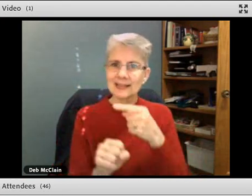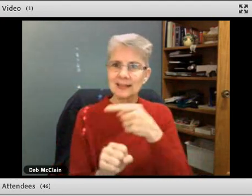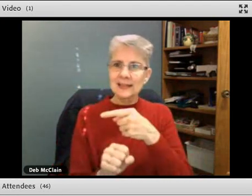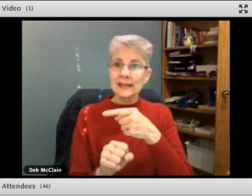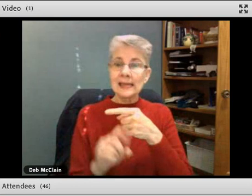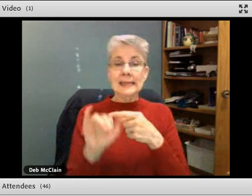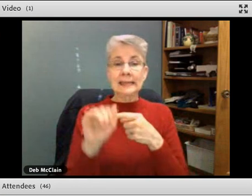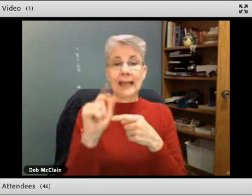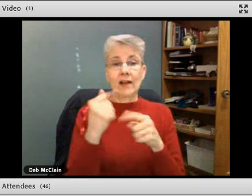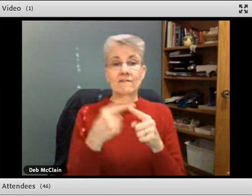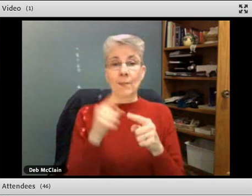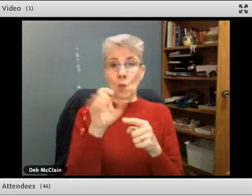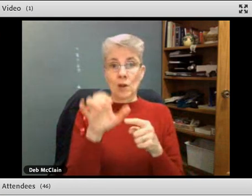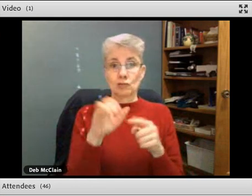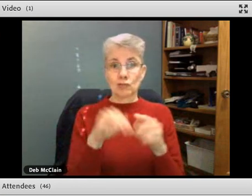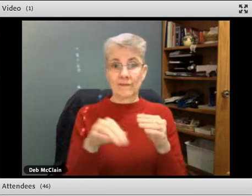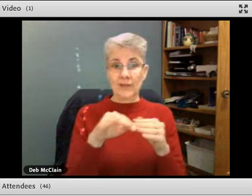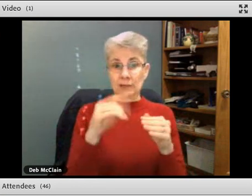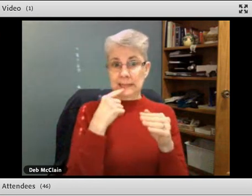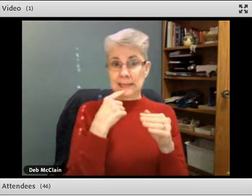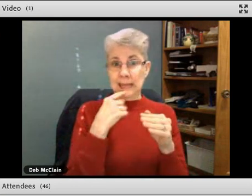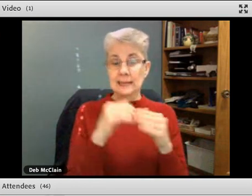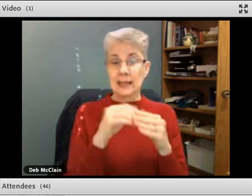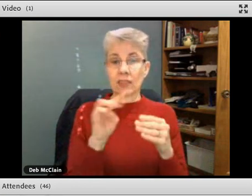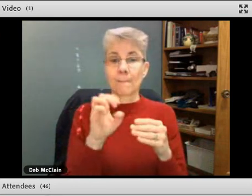is pulled into the display